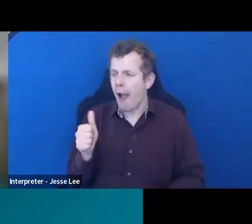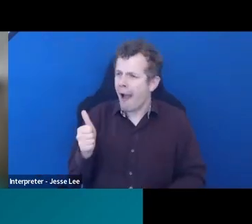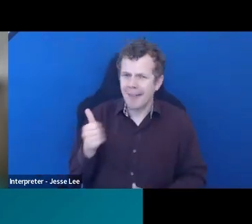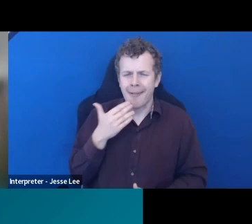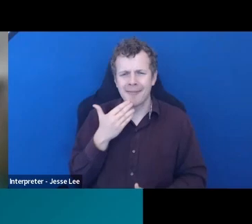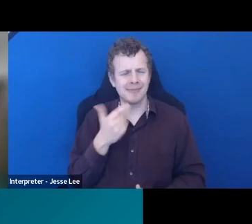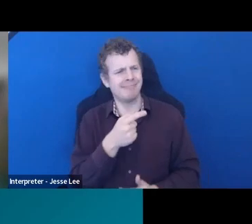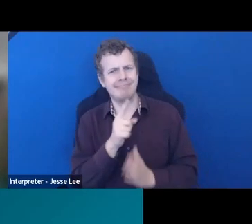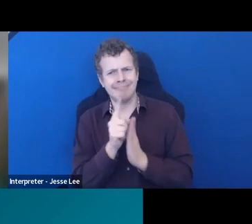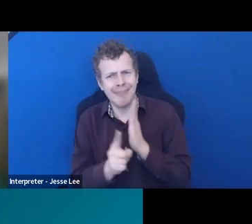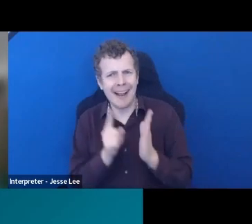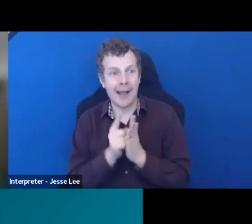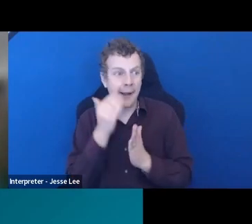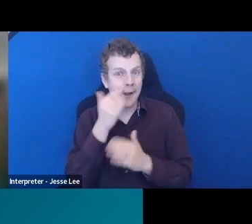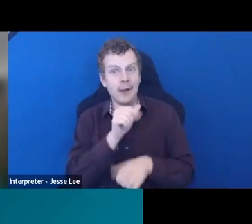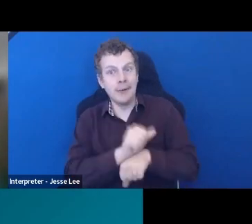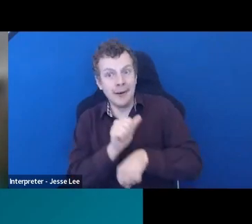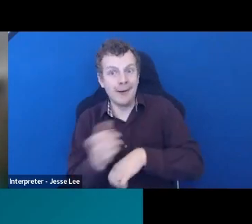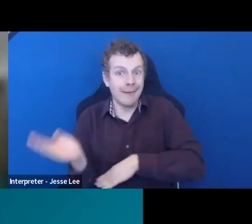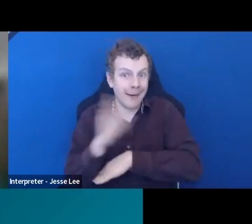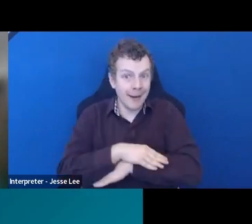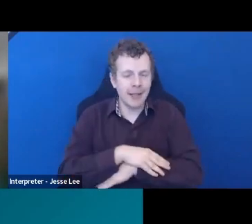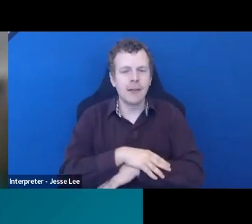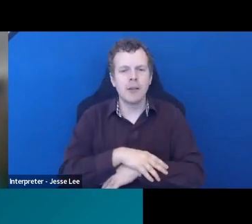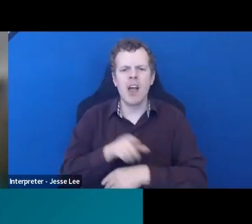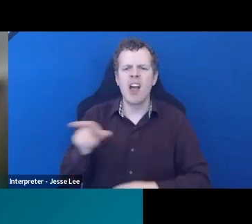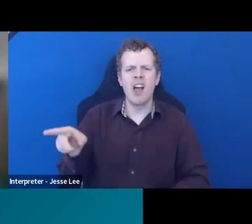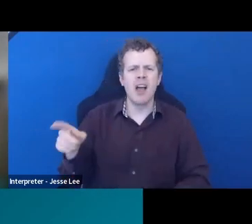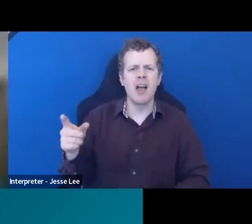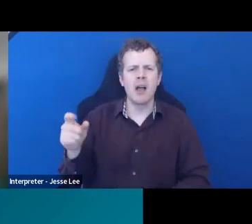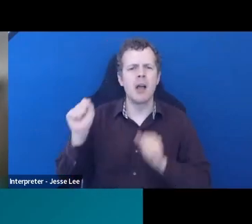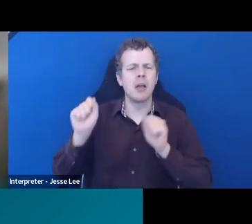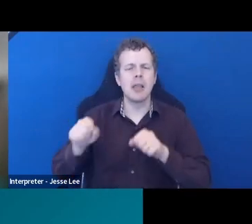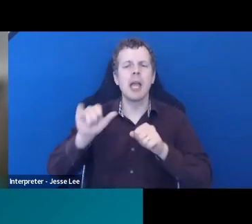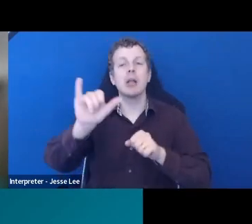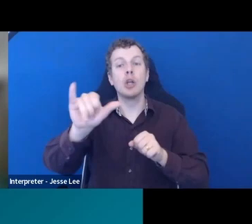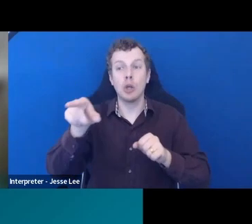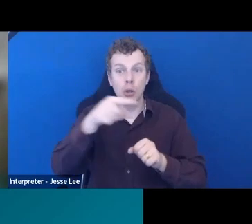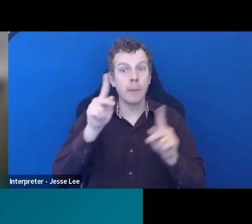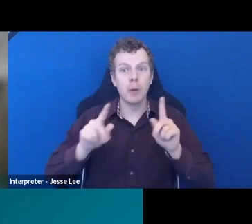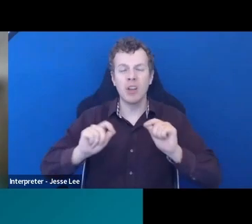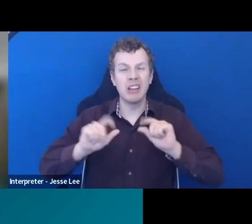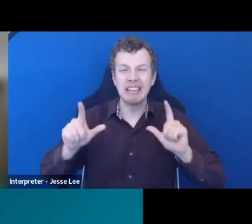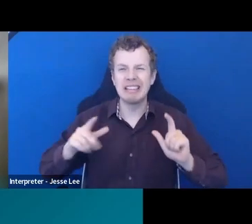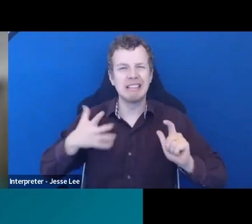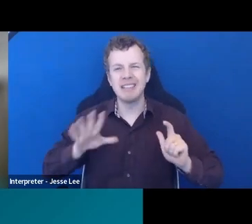Oh yeah and the questions can be typed into the chat too if you'd like to do that. That's an option -